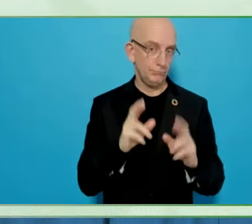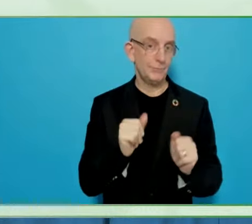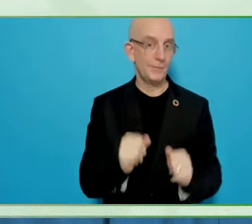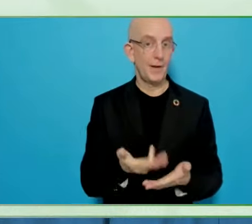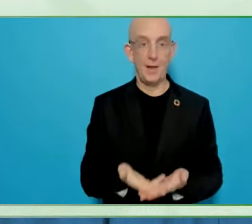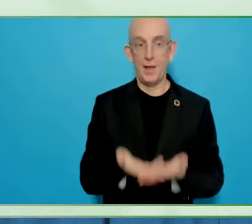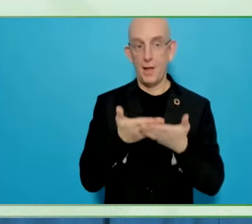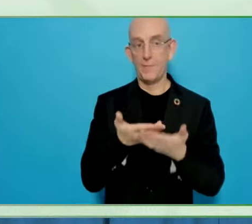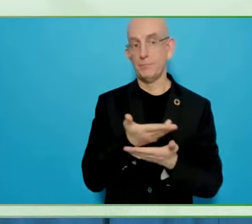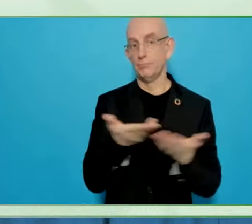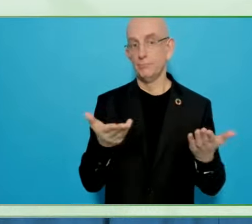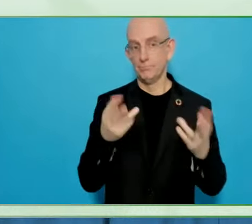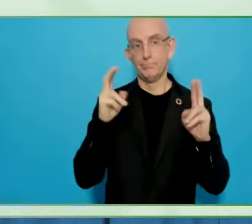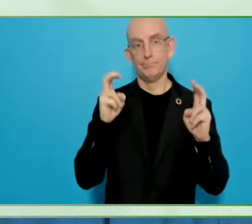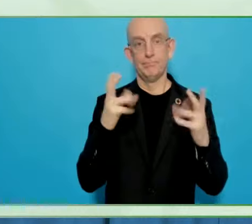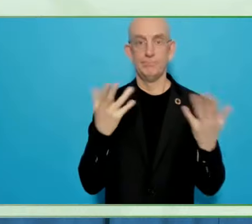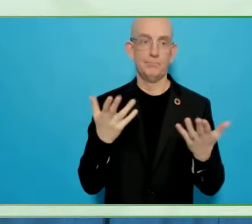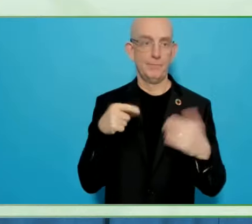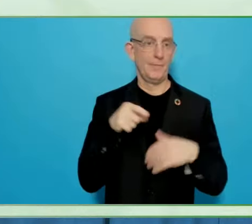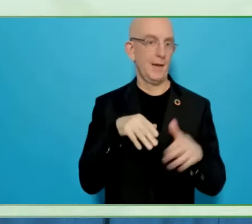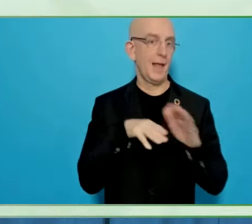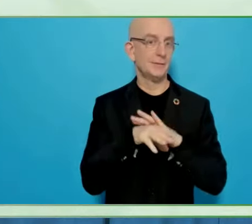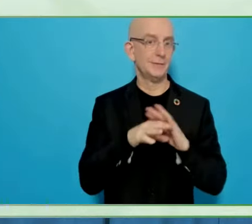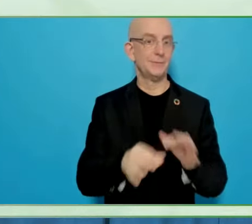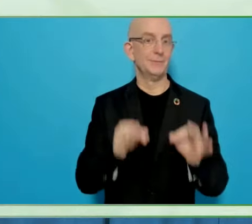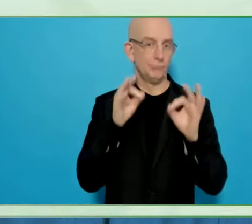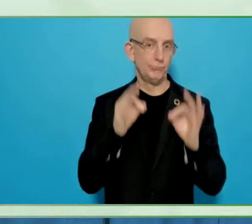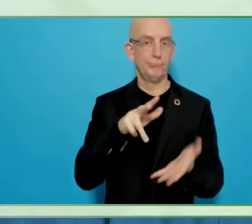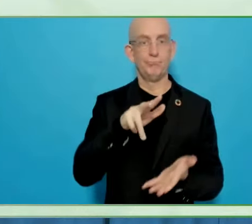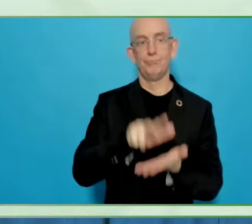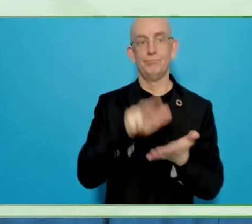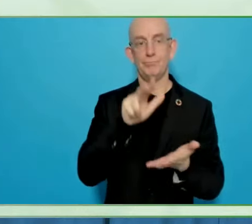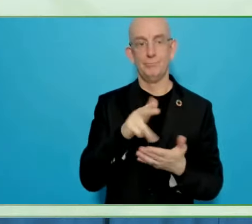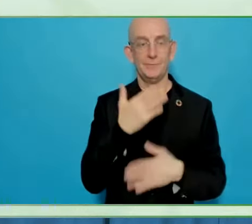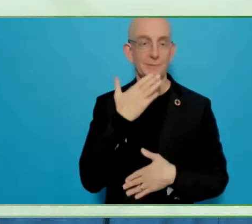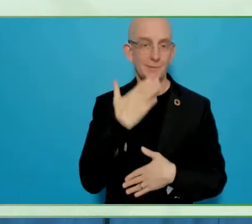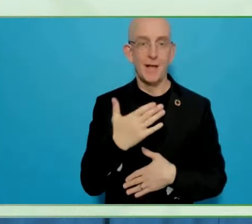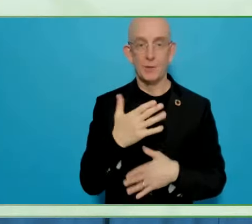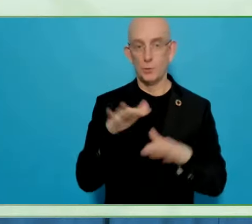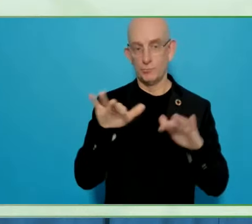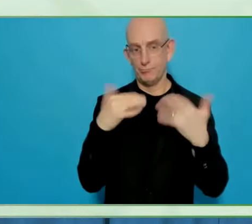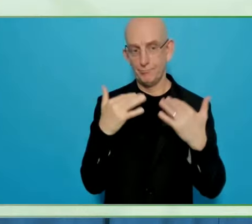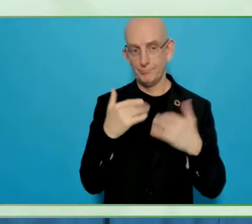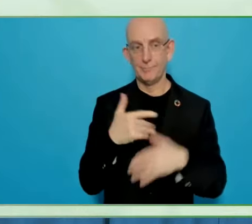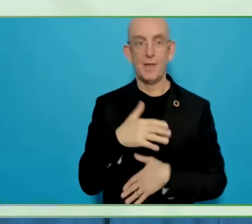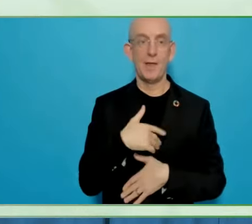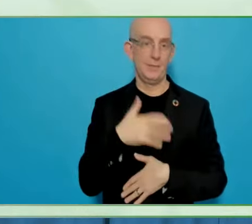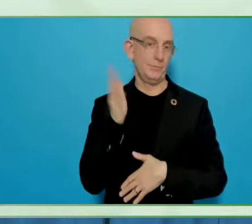I have moderator I did it myself so if there is anybody that would